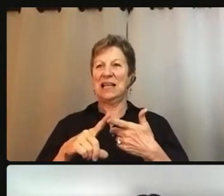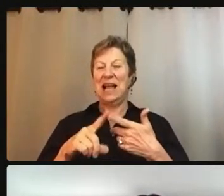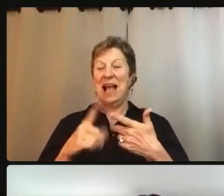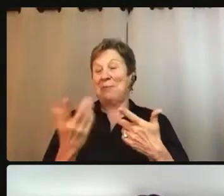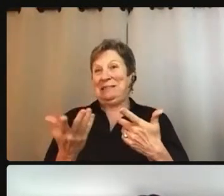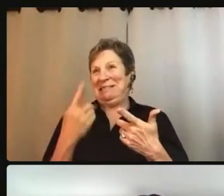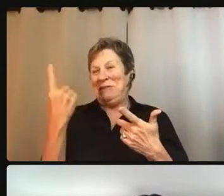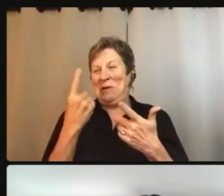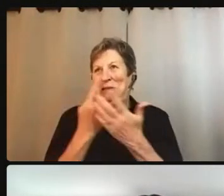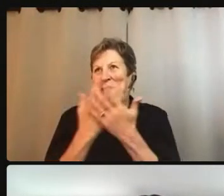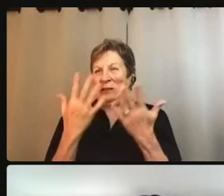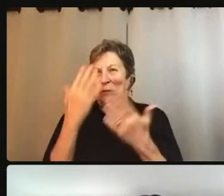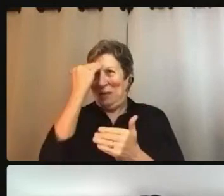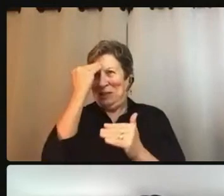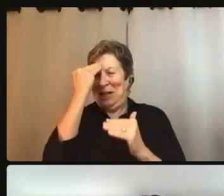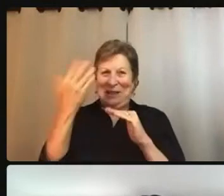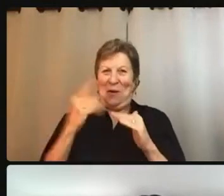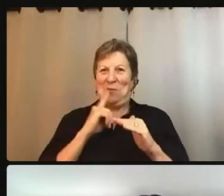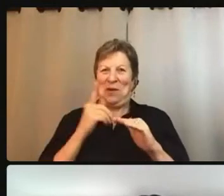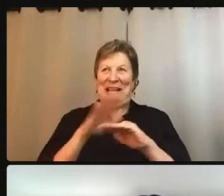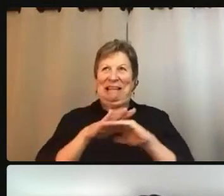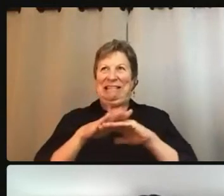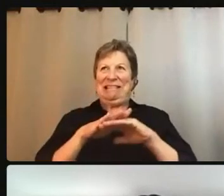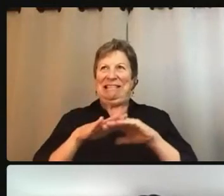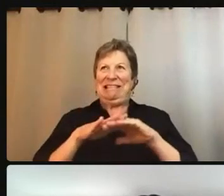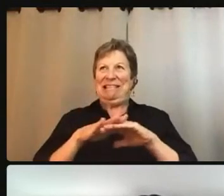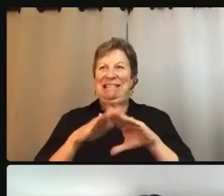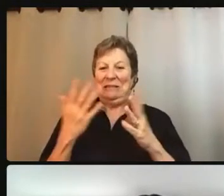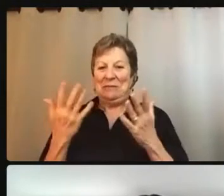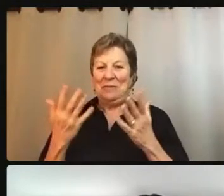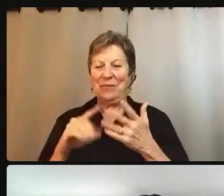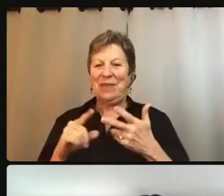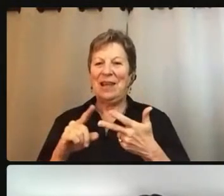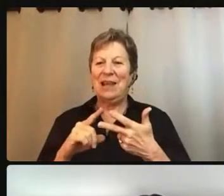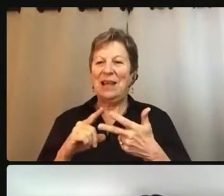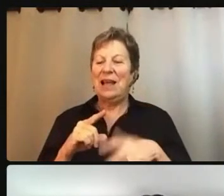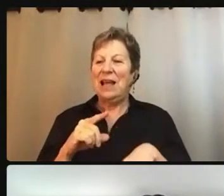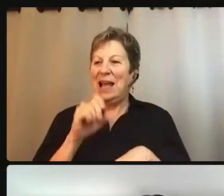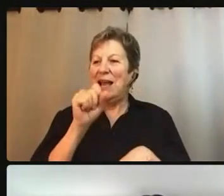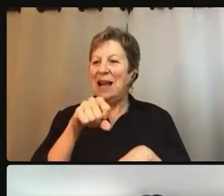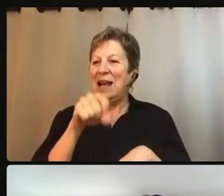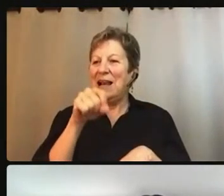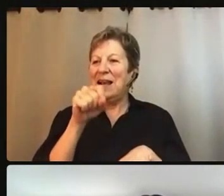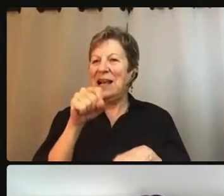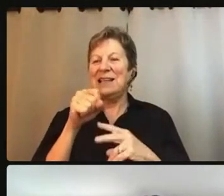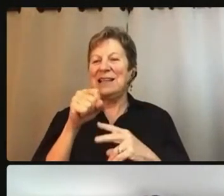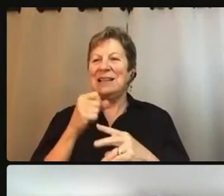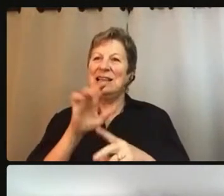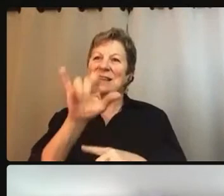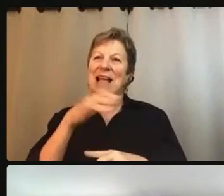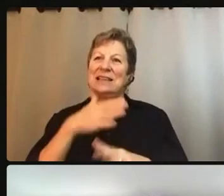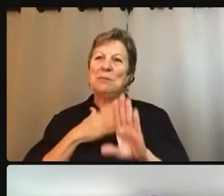THERE'S AGAIN SO MUCH I COULD